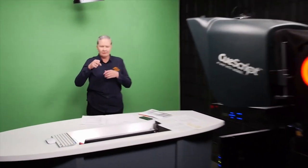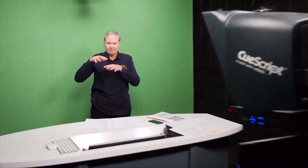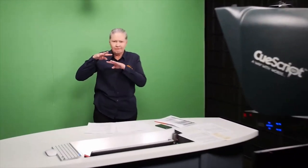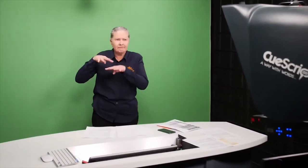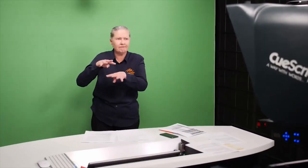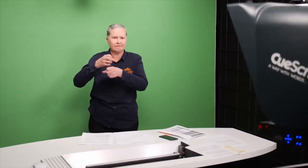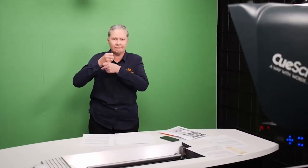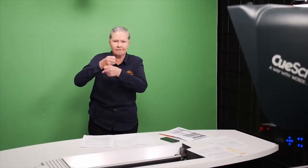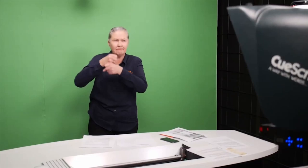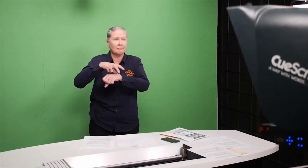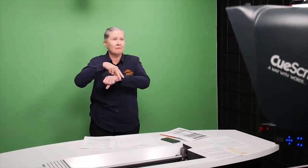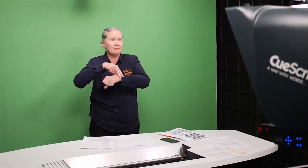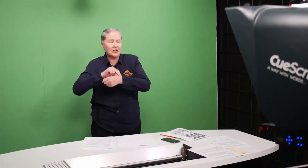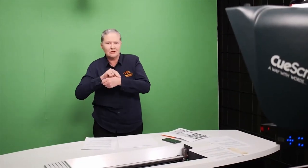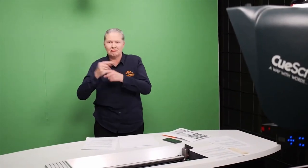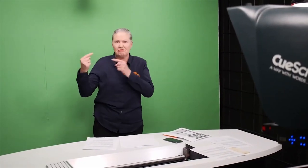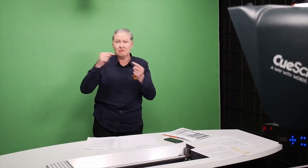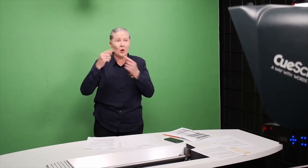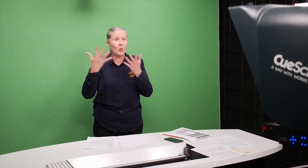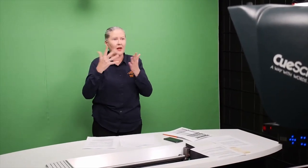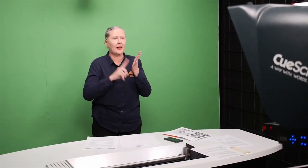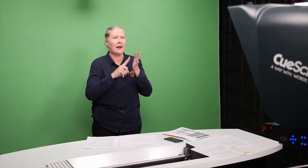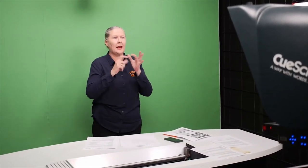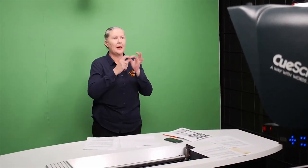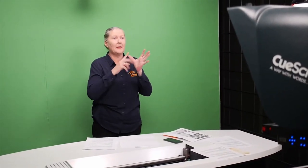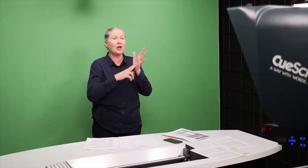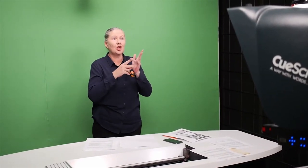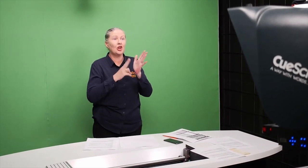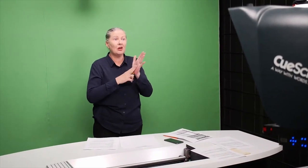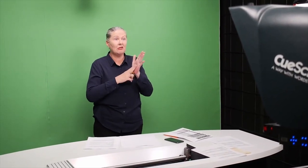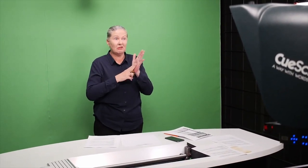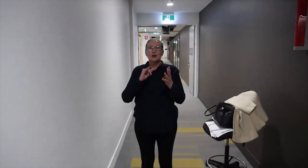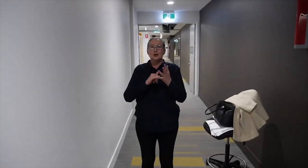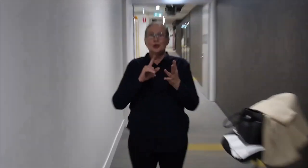Crowds marched in Lebanon, causing riots with the police.